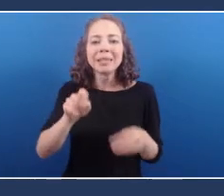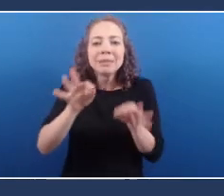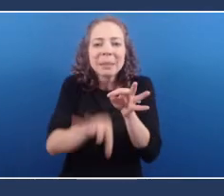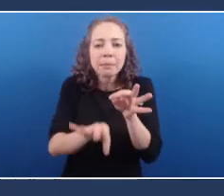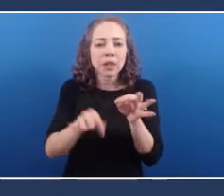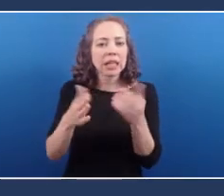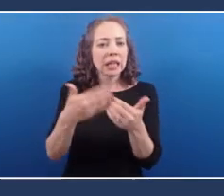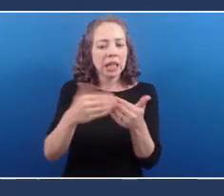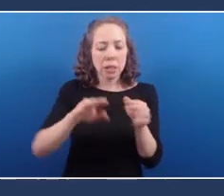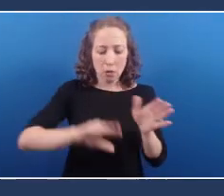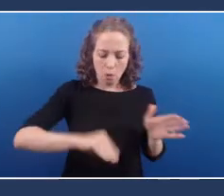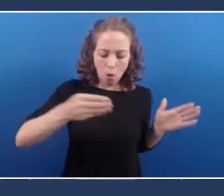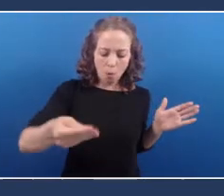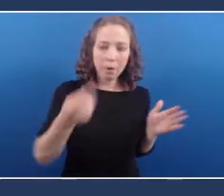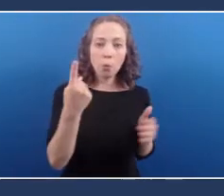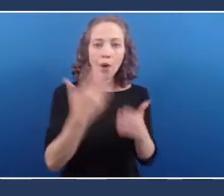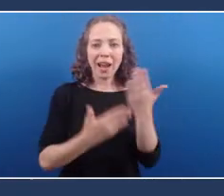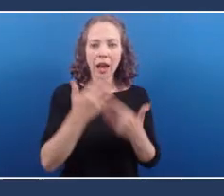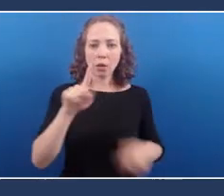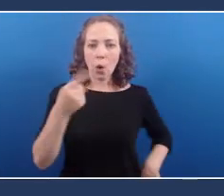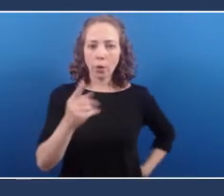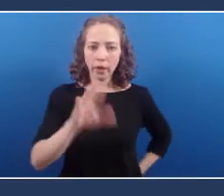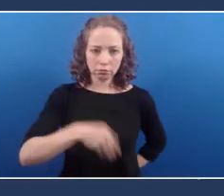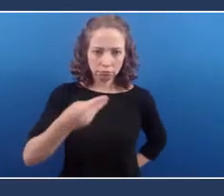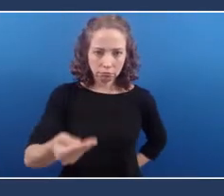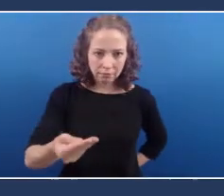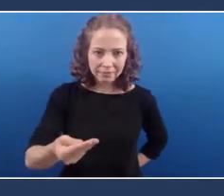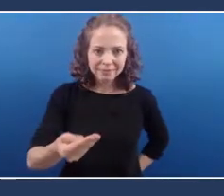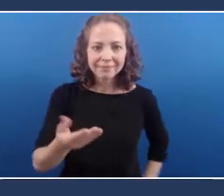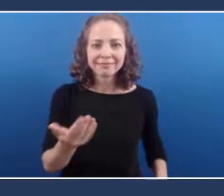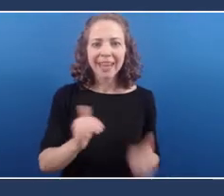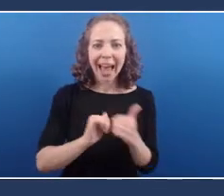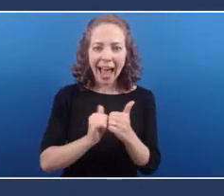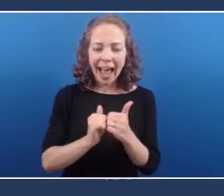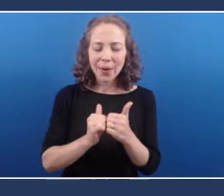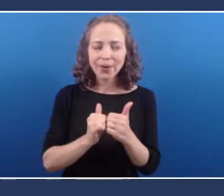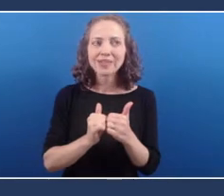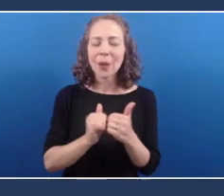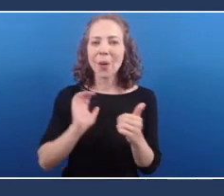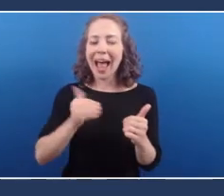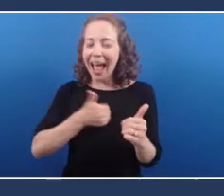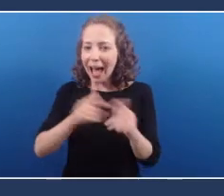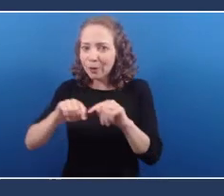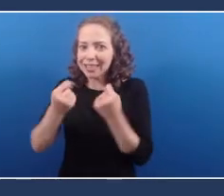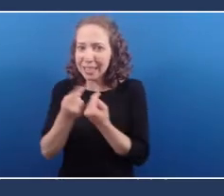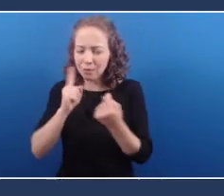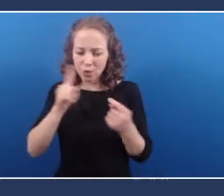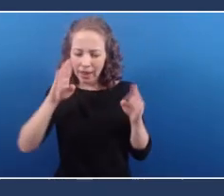And so, our packaging team really leaned into inclusive design and fundamentally changed the way that